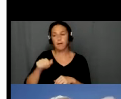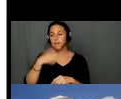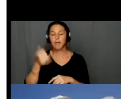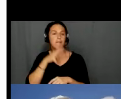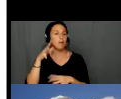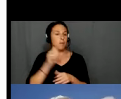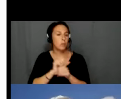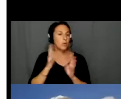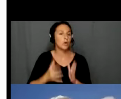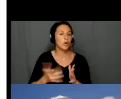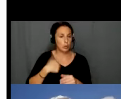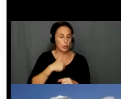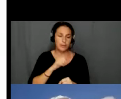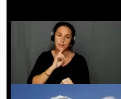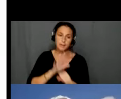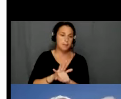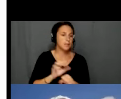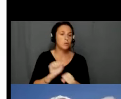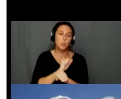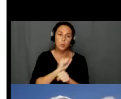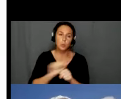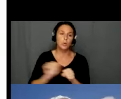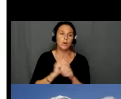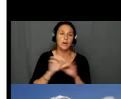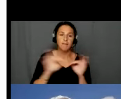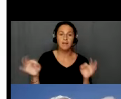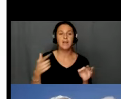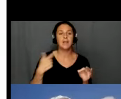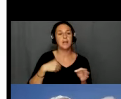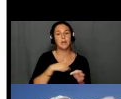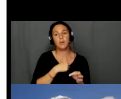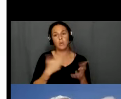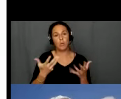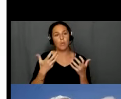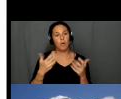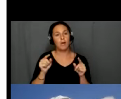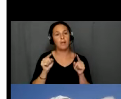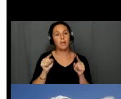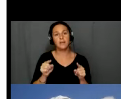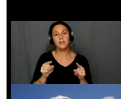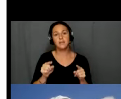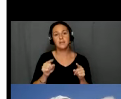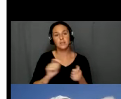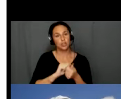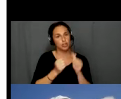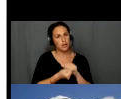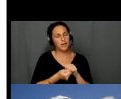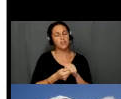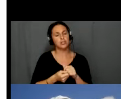want these changes to happen so they could see be -- we want this to be a